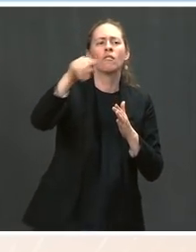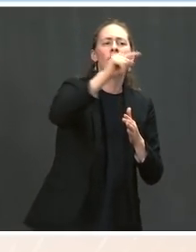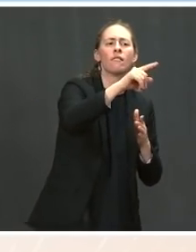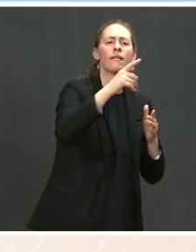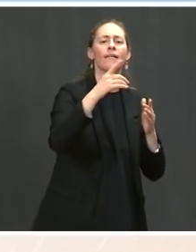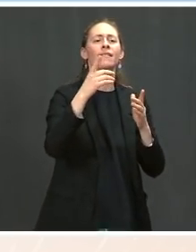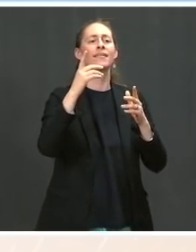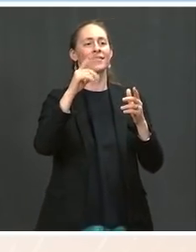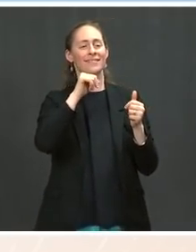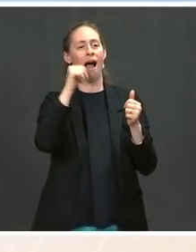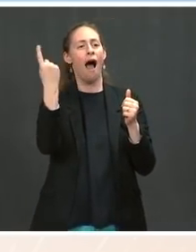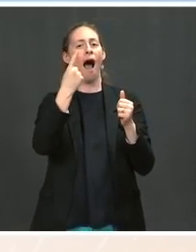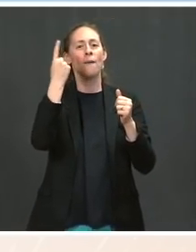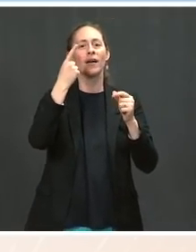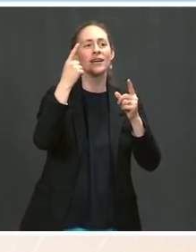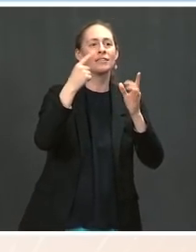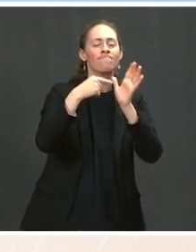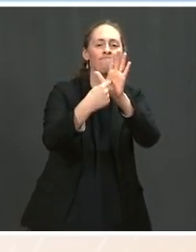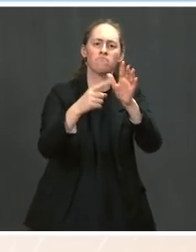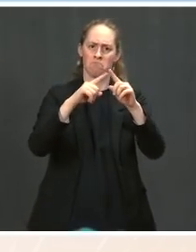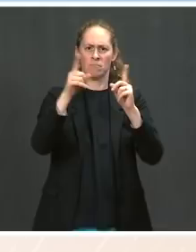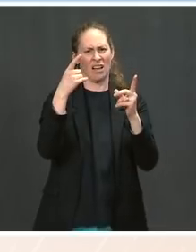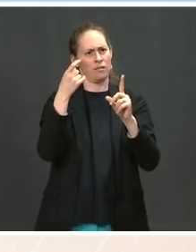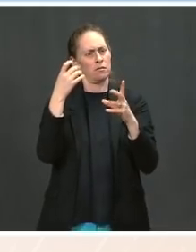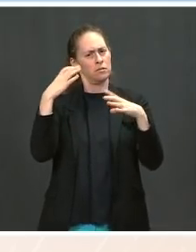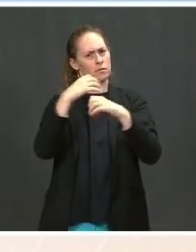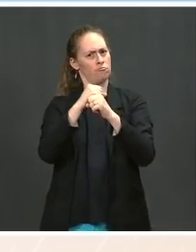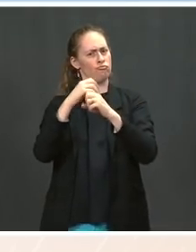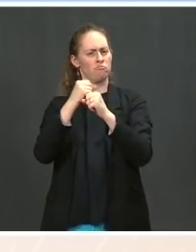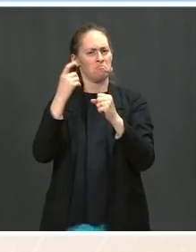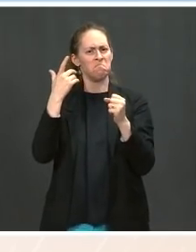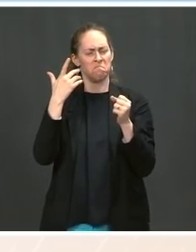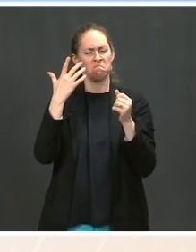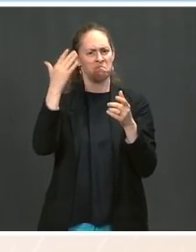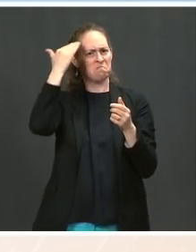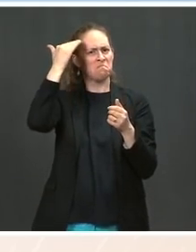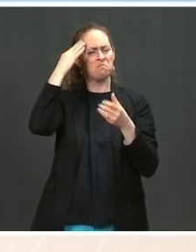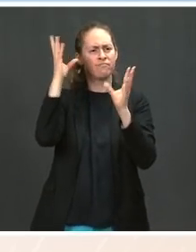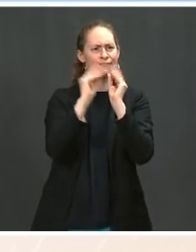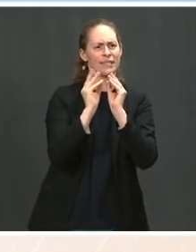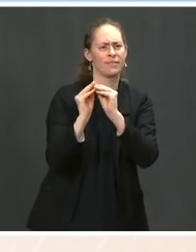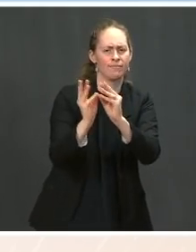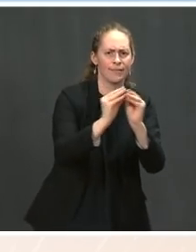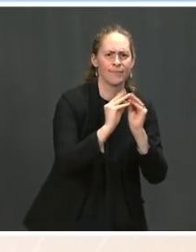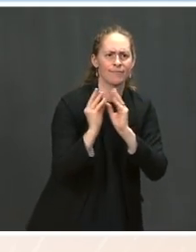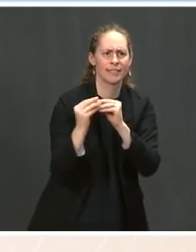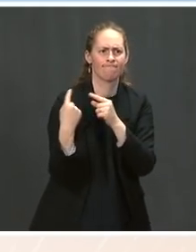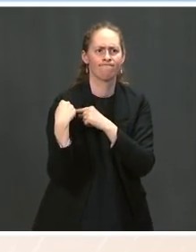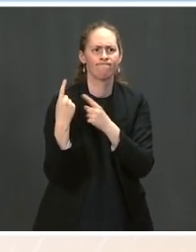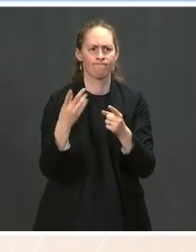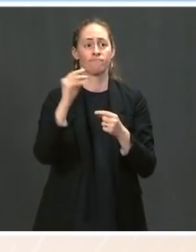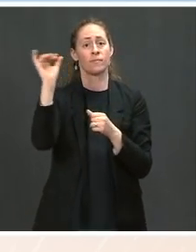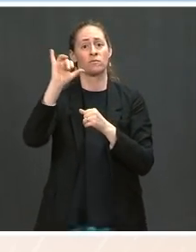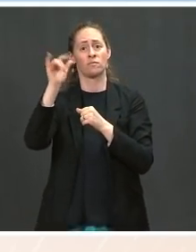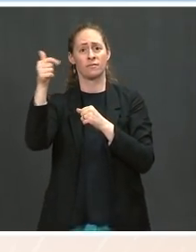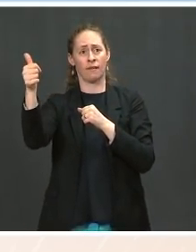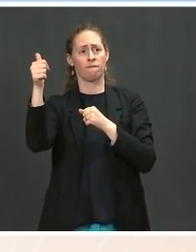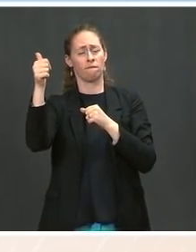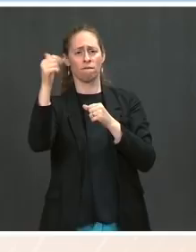but those are part of the discussion as well. Certainly, she -- she also spoke directly with the Presidents of Mexico and Guatemala recently.